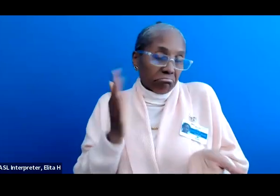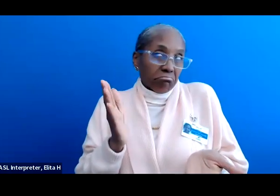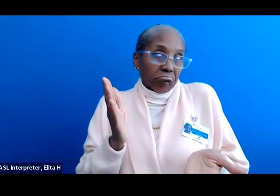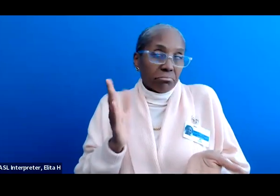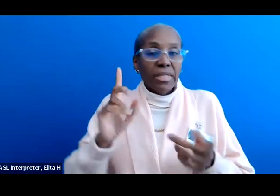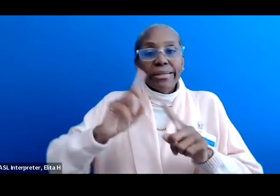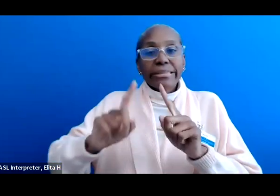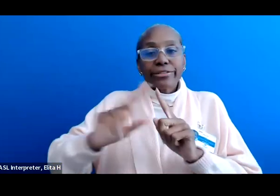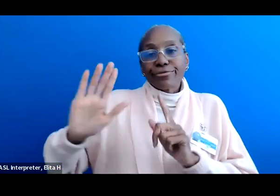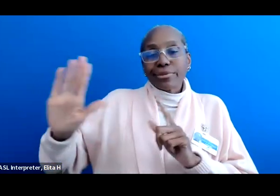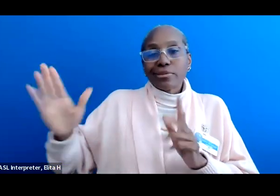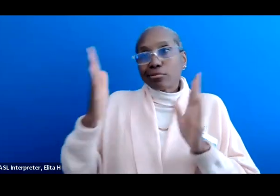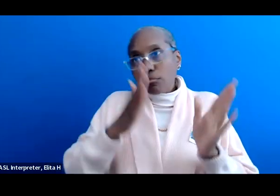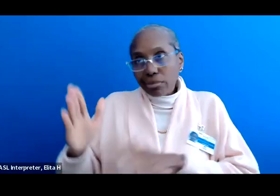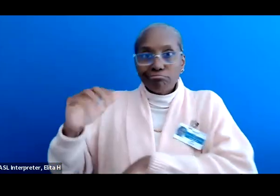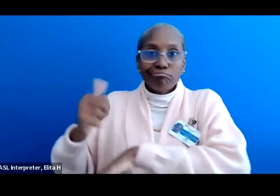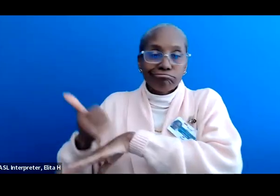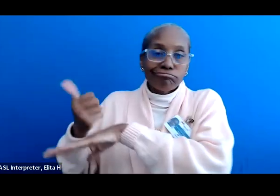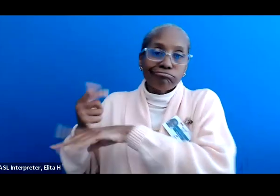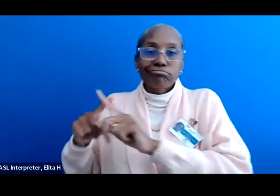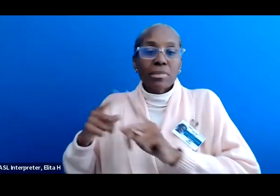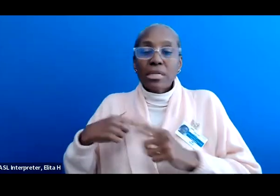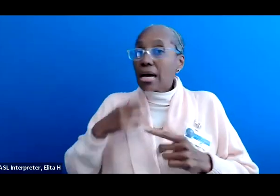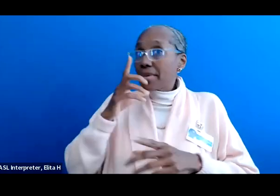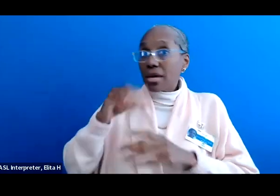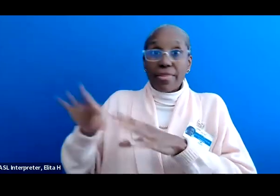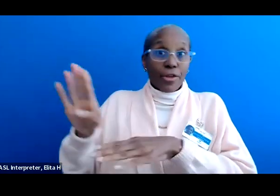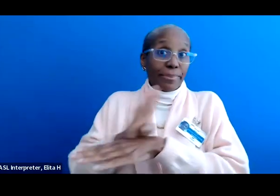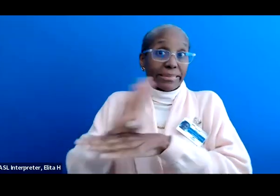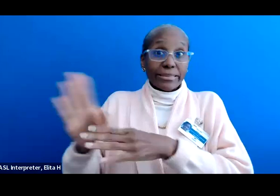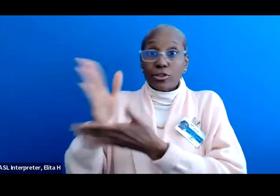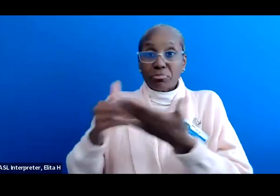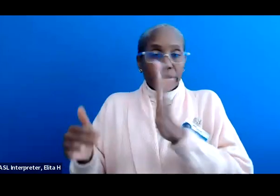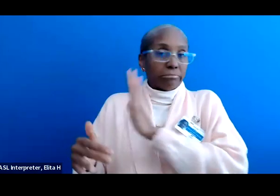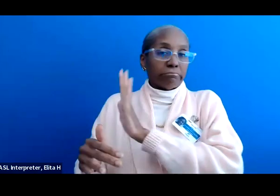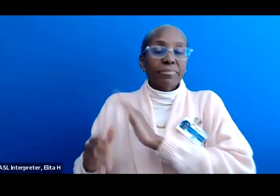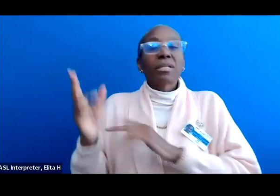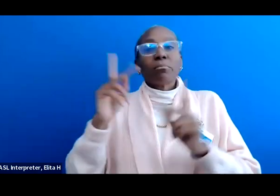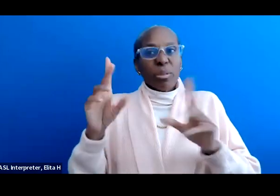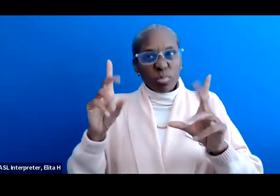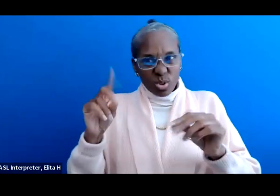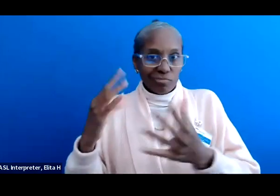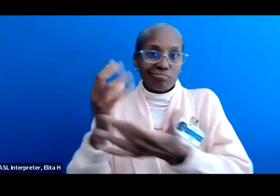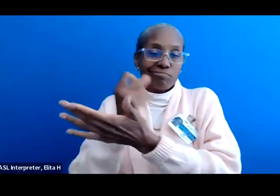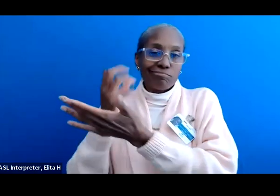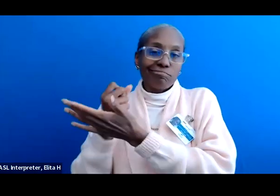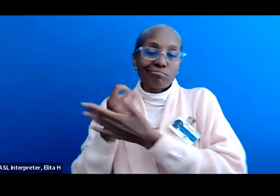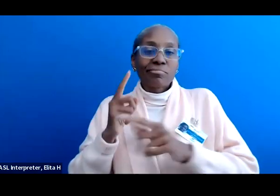different kinds of arrangements. I'm not in the business end of that. But anyway, people do do that in a lot of different places.